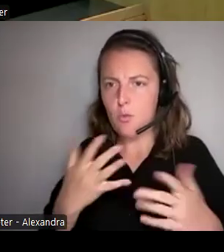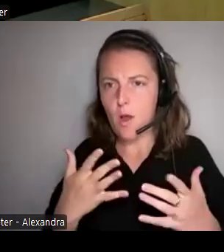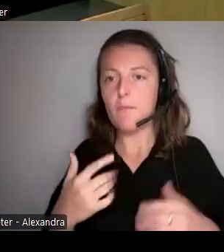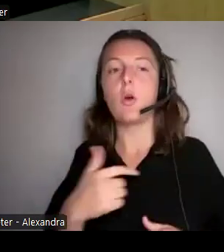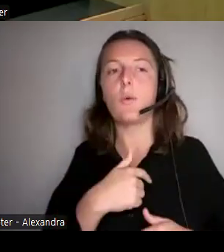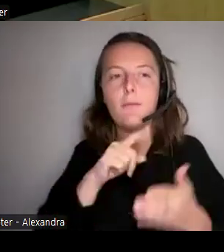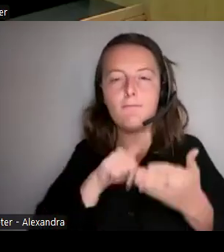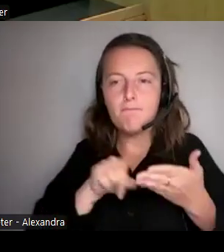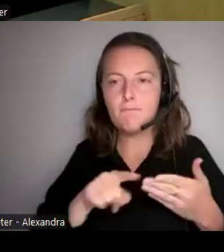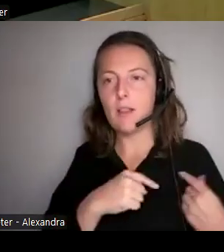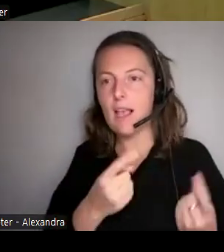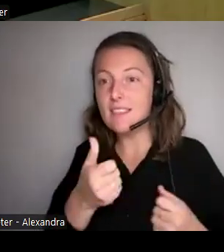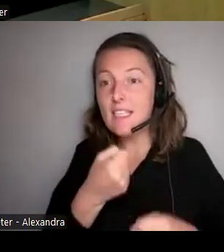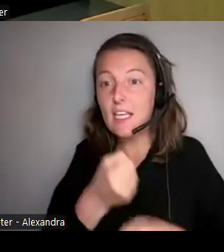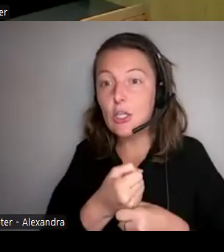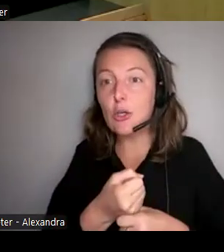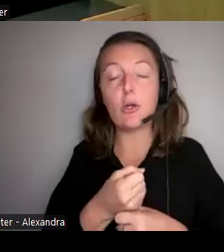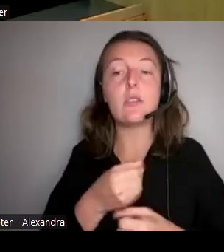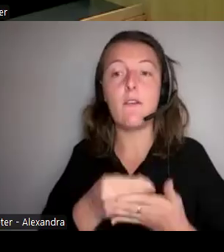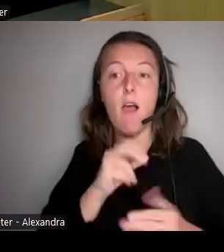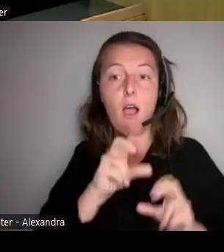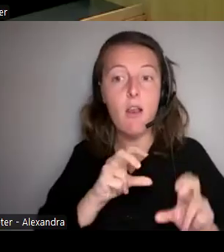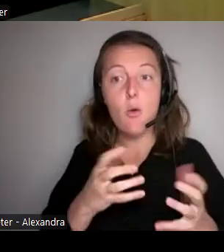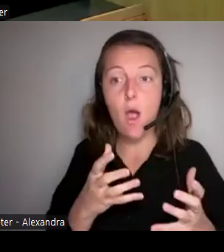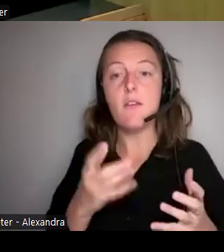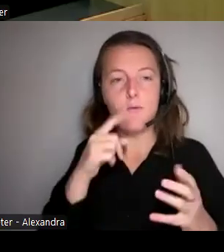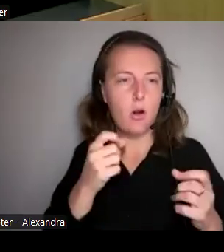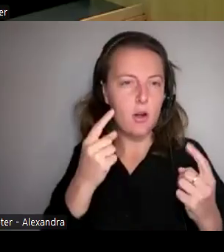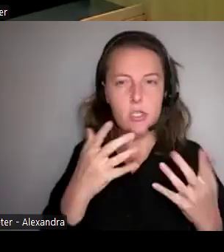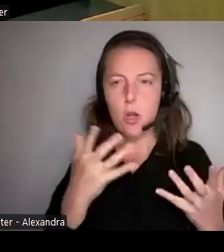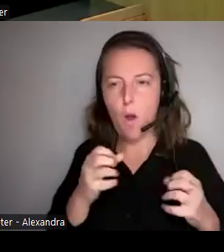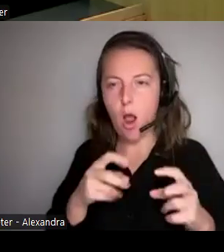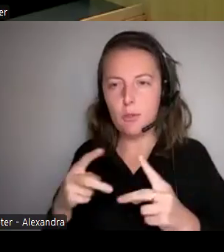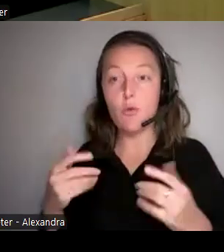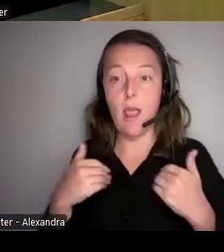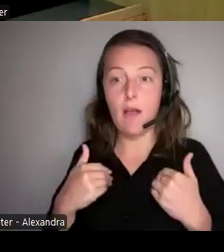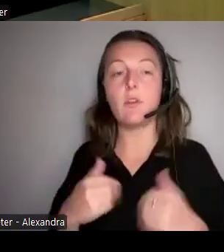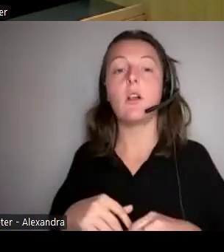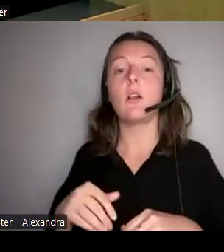years to understand where the opportunities were based on requests from Congress. Um,